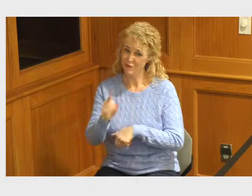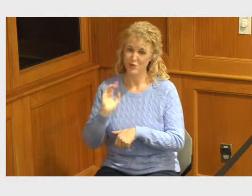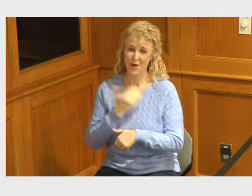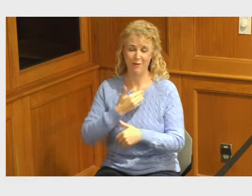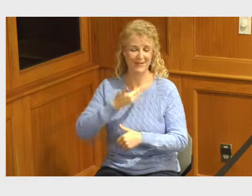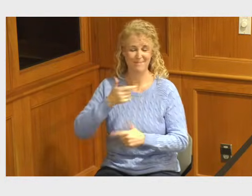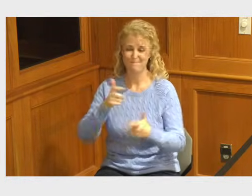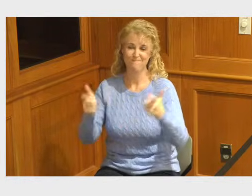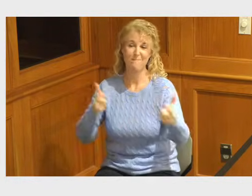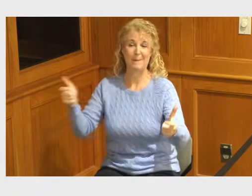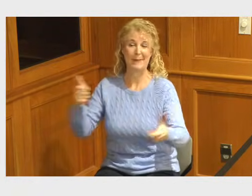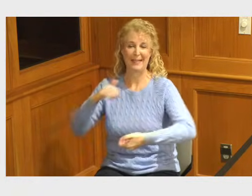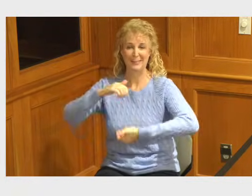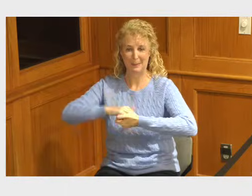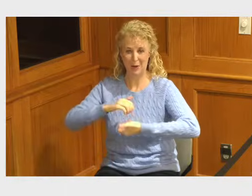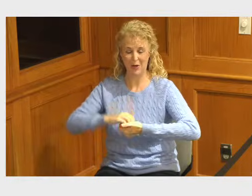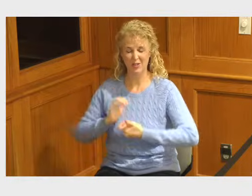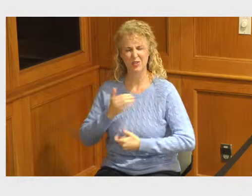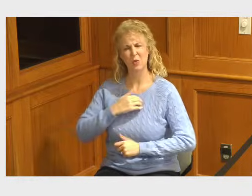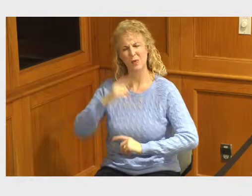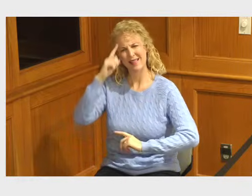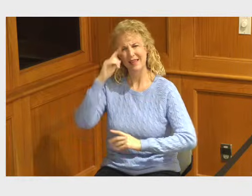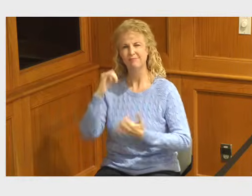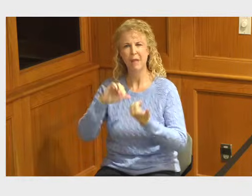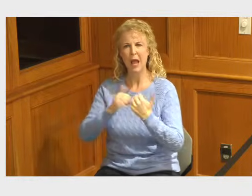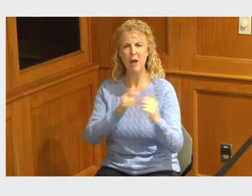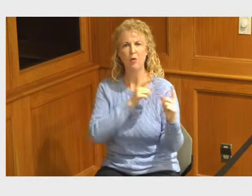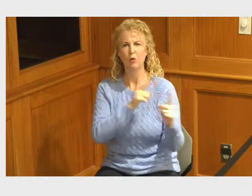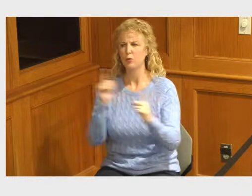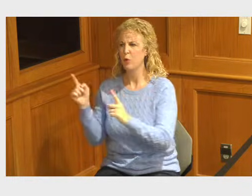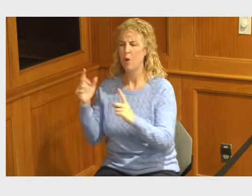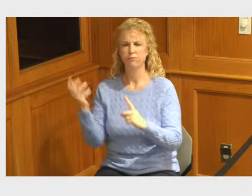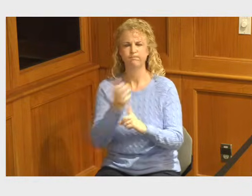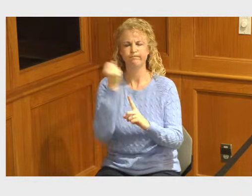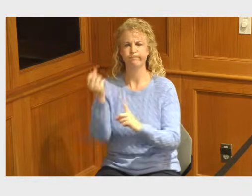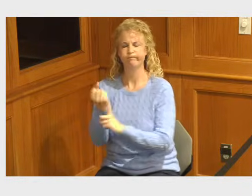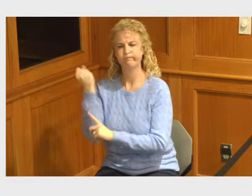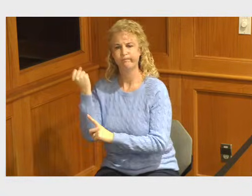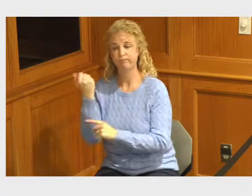how do we help achieve them or a partner to help achieve goals. we do that through a combination